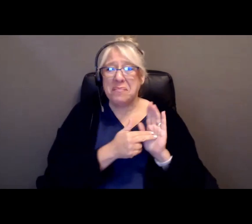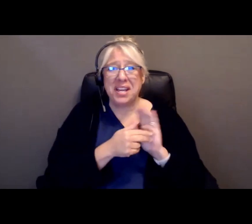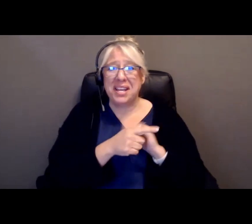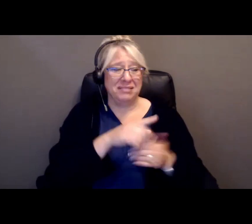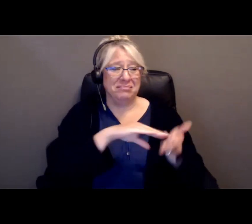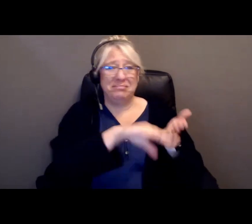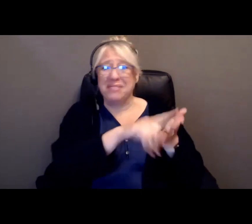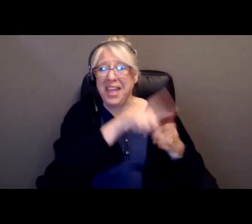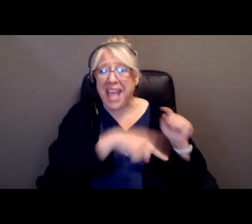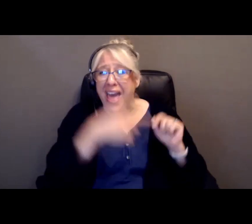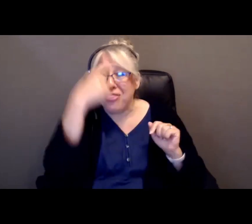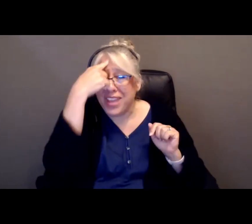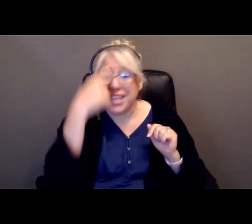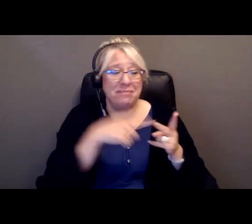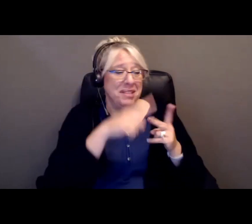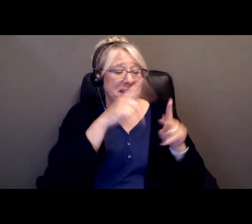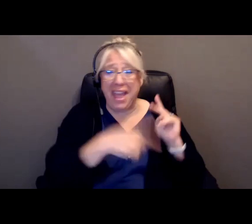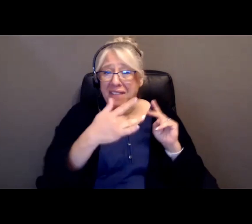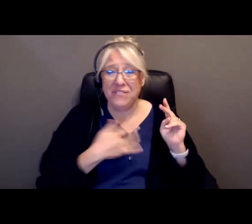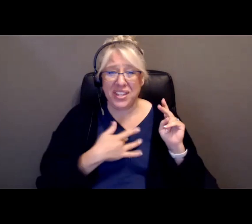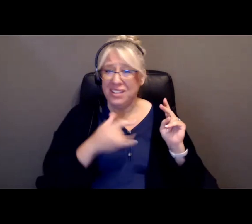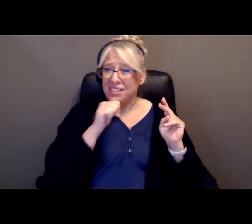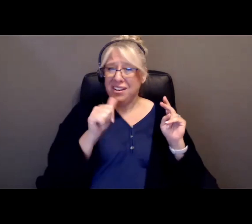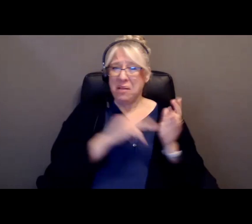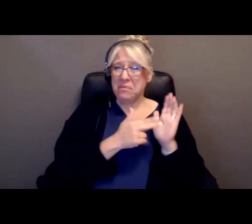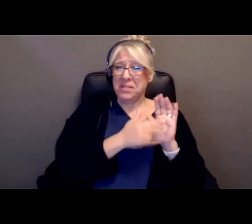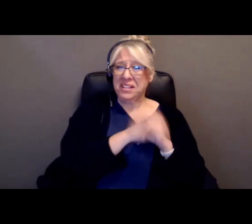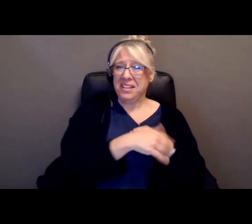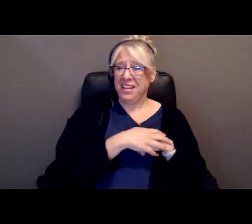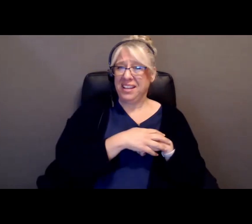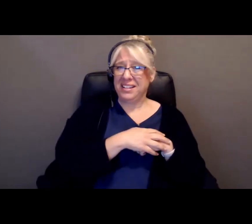or they can't feel. So the education is not only important in this research and what you’re doing,